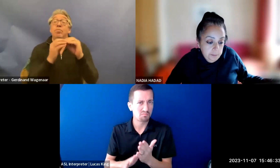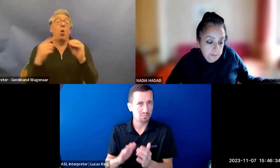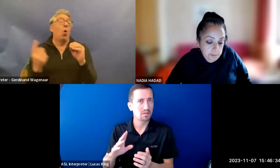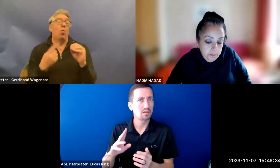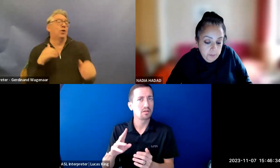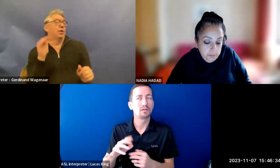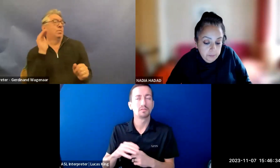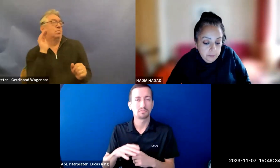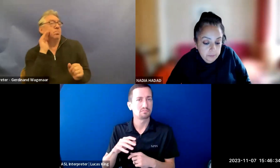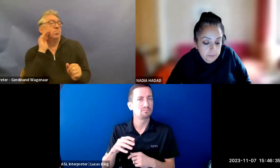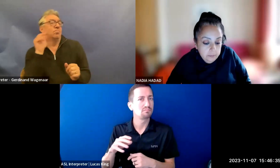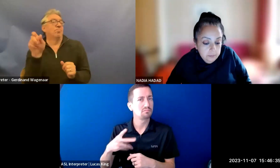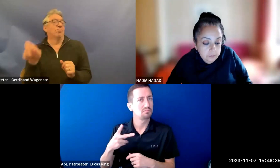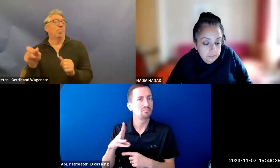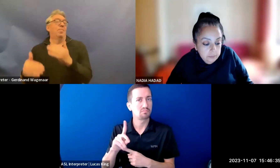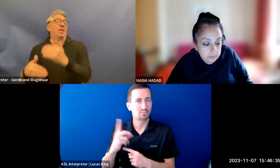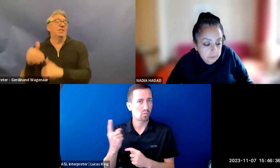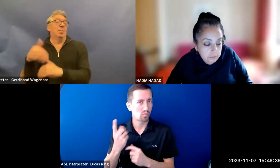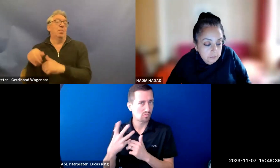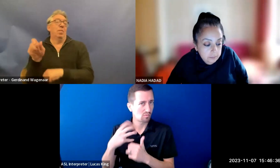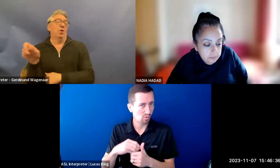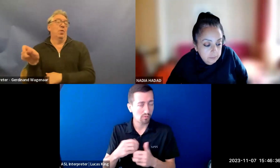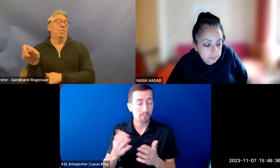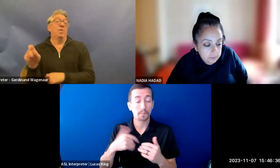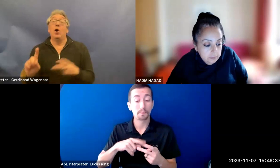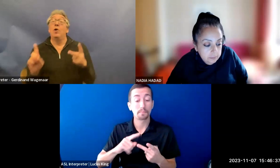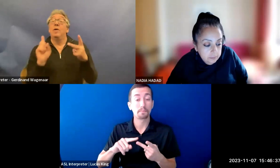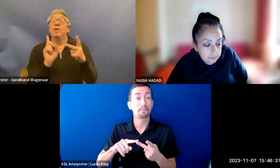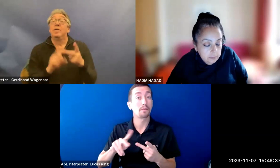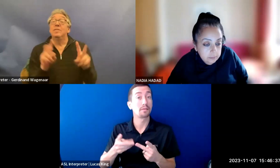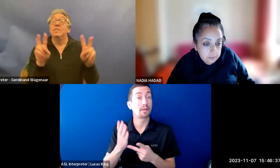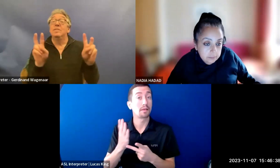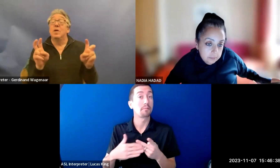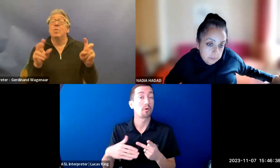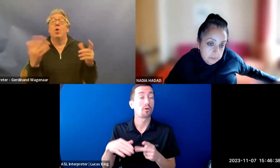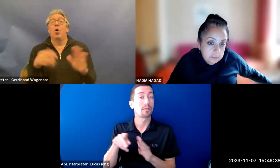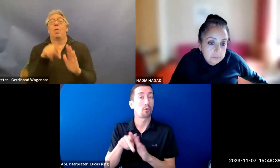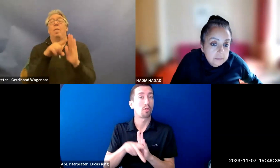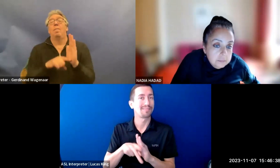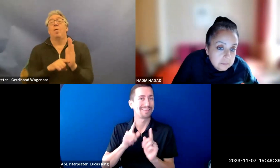The second aspect is policy dialogue. In all sectors where we are active,